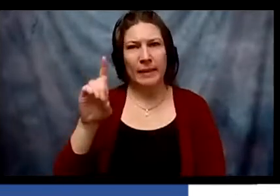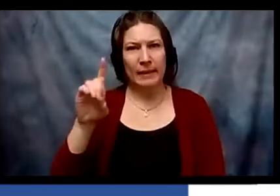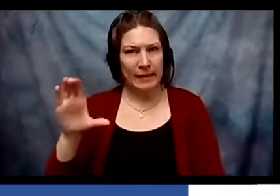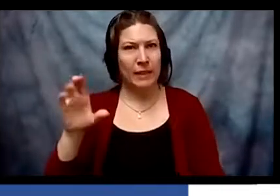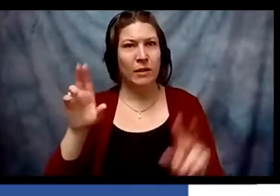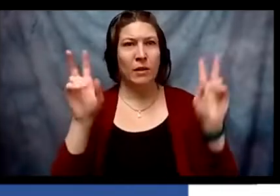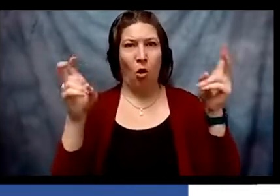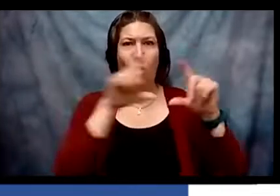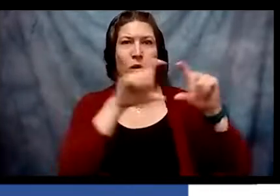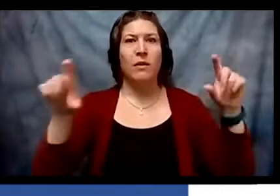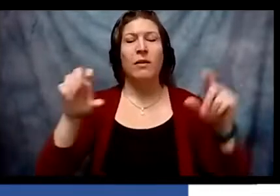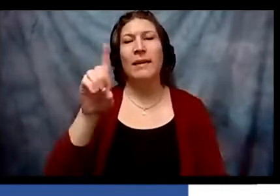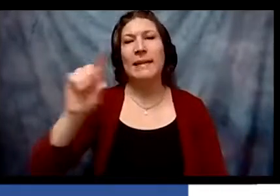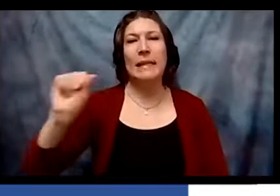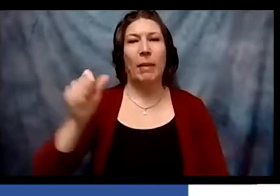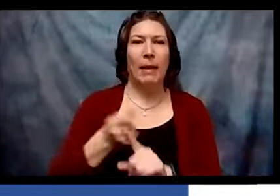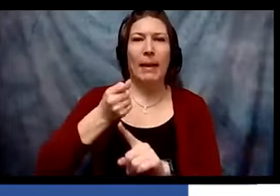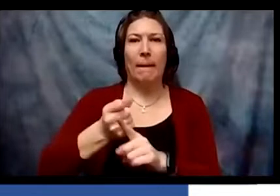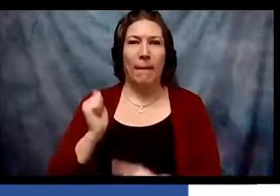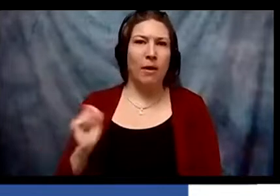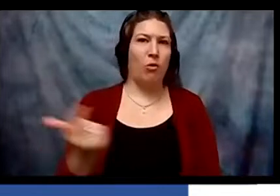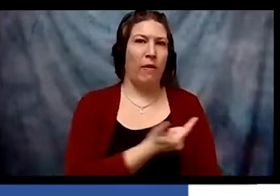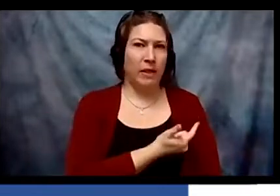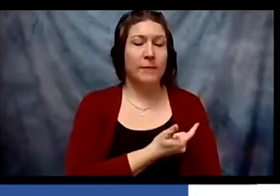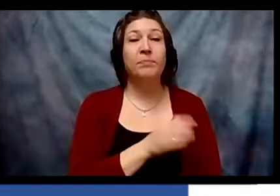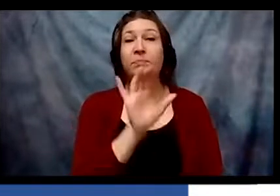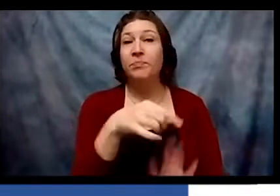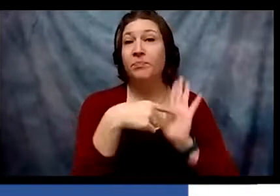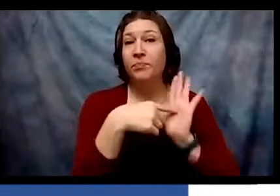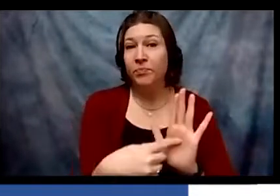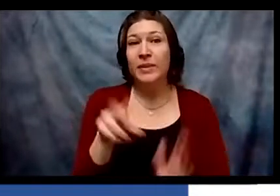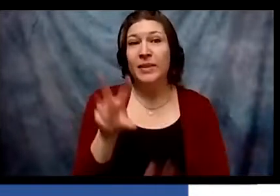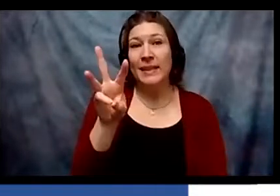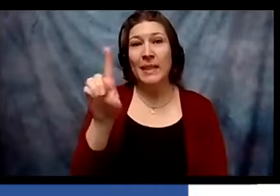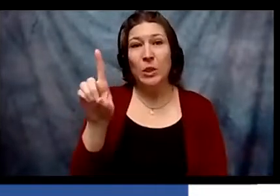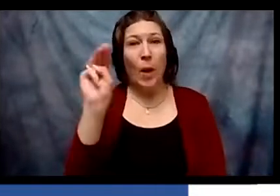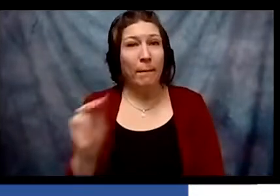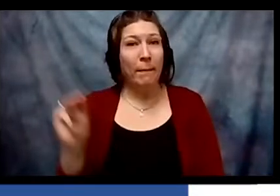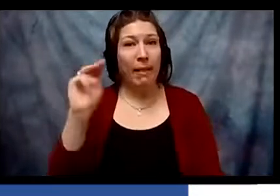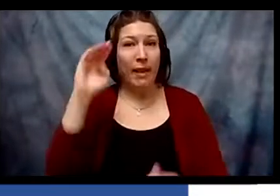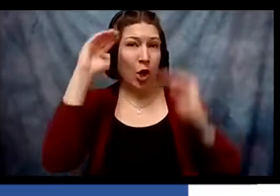disability impacts all of us. It shows that 61 million adults in the US have at